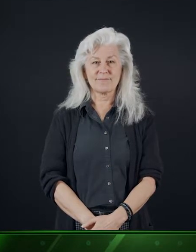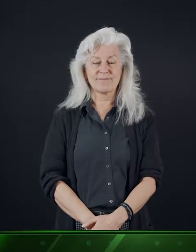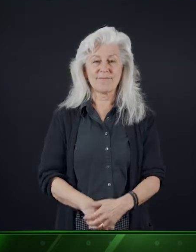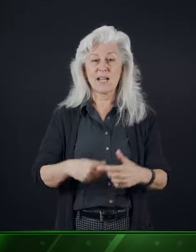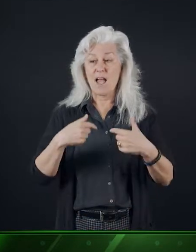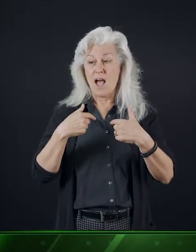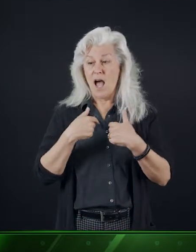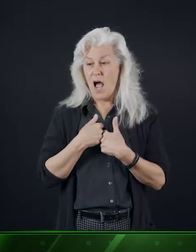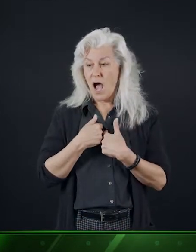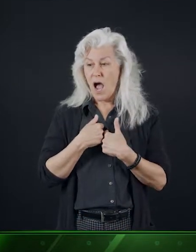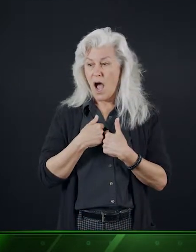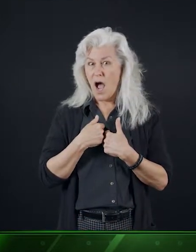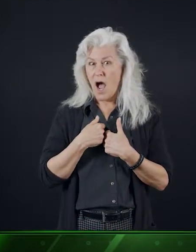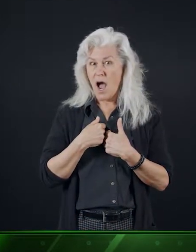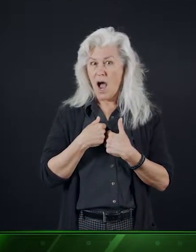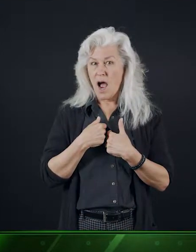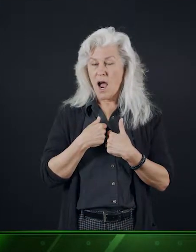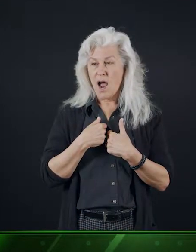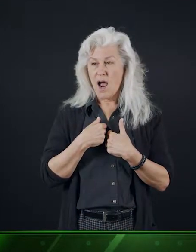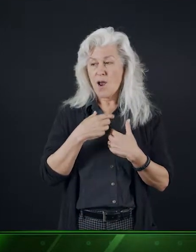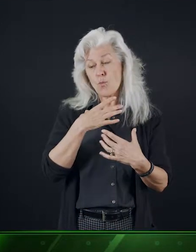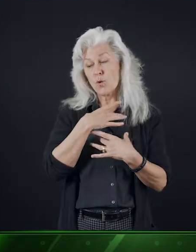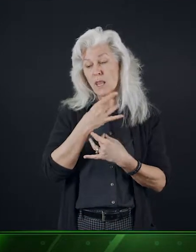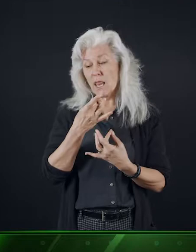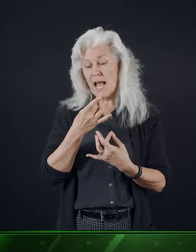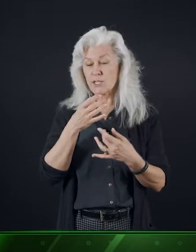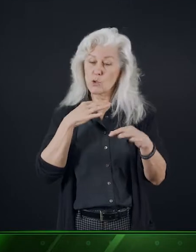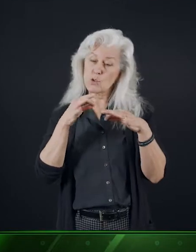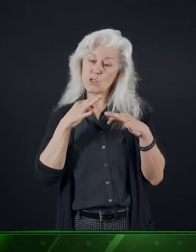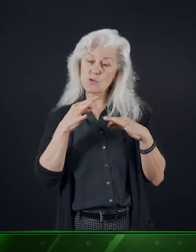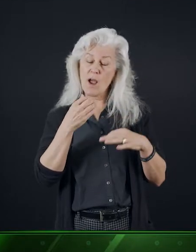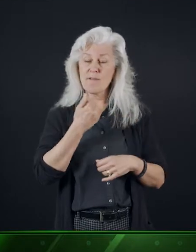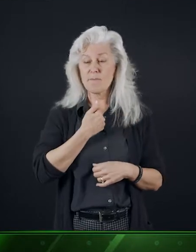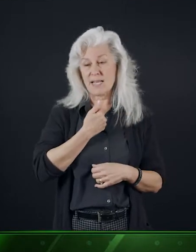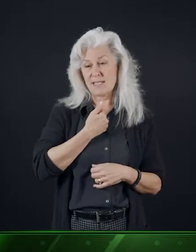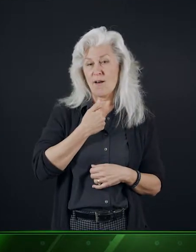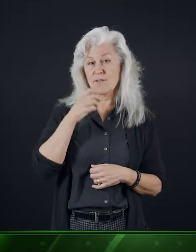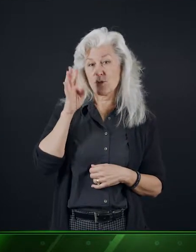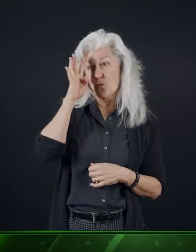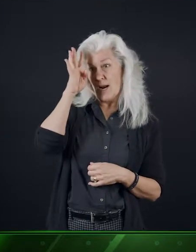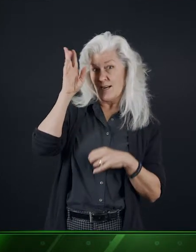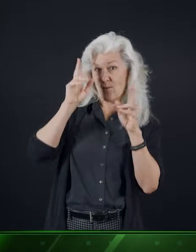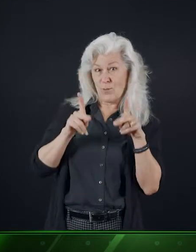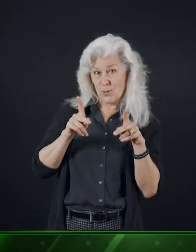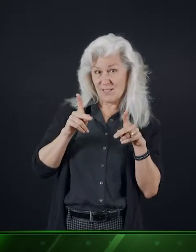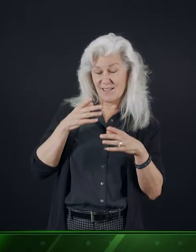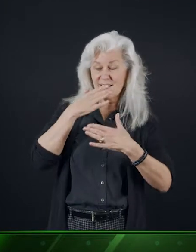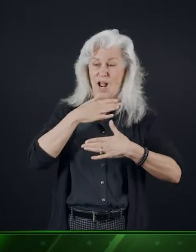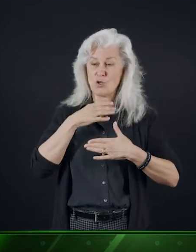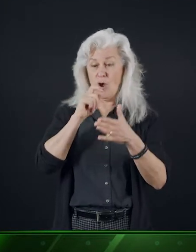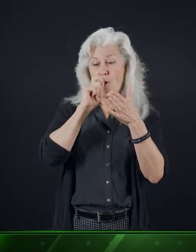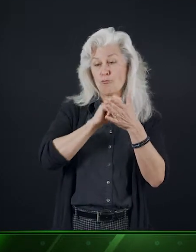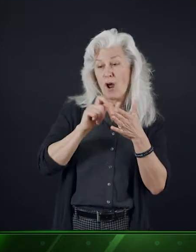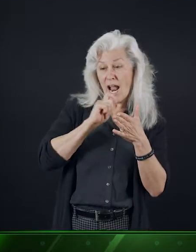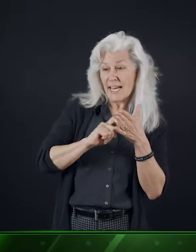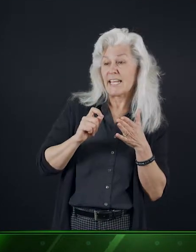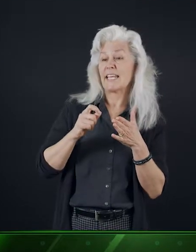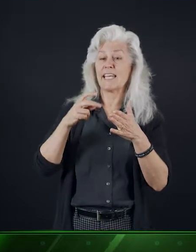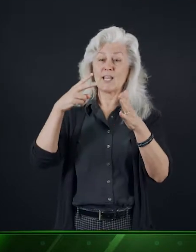I would like to describe myself as a creative. I like to write. I really like to read.